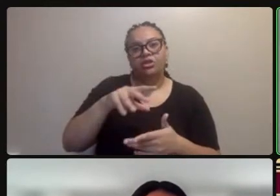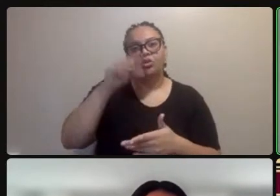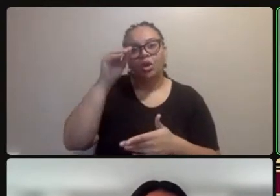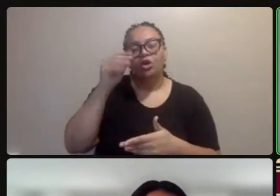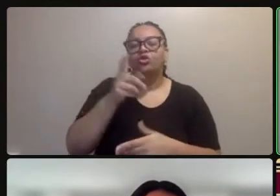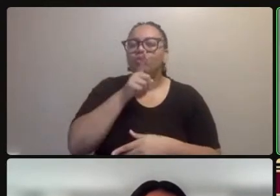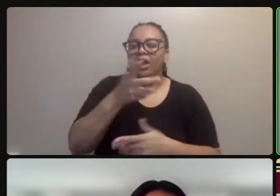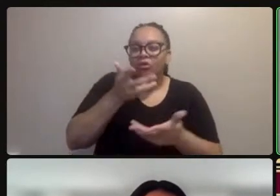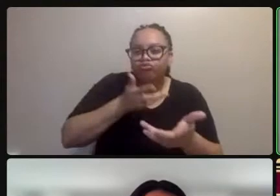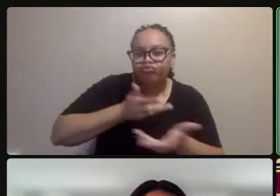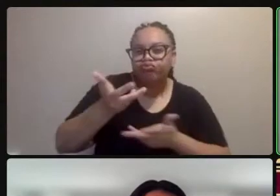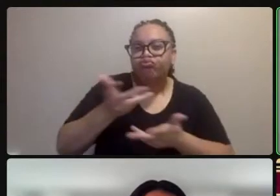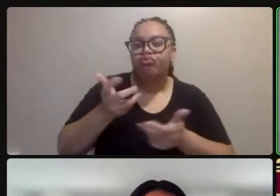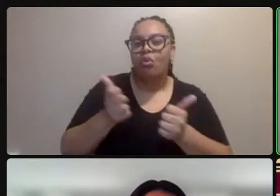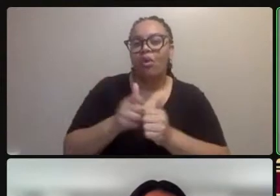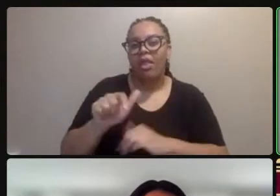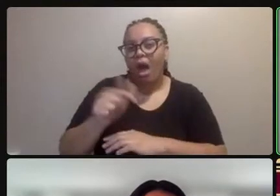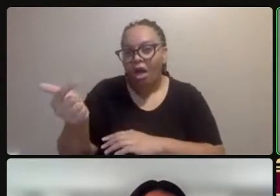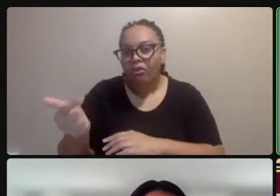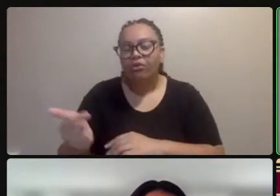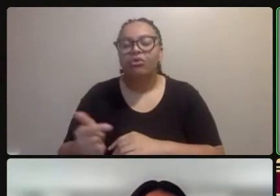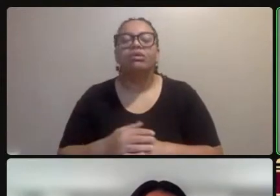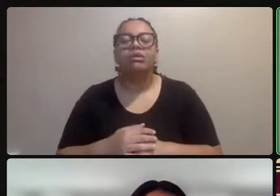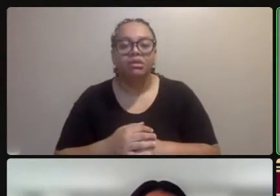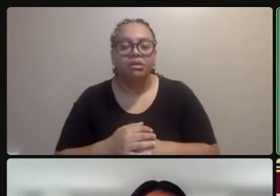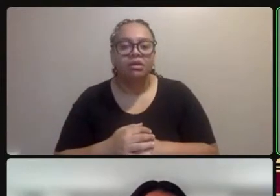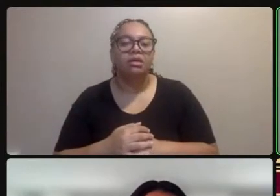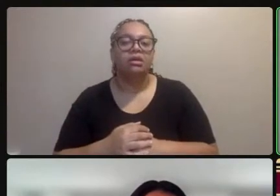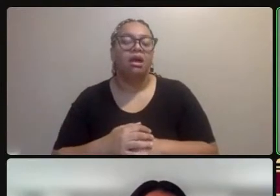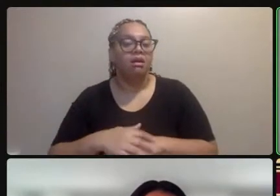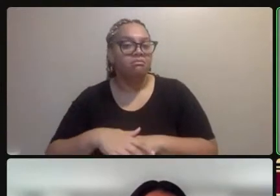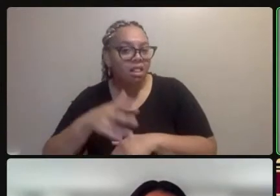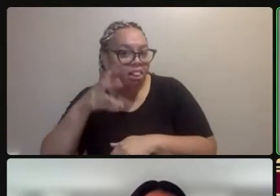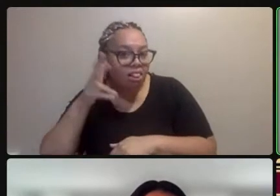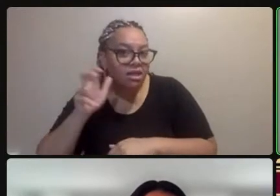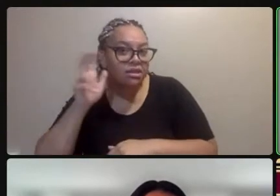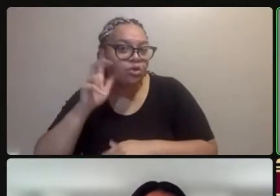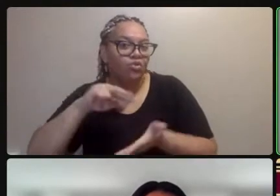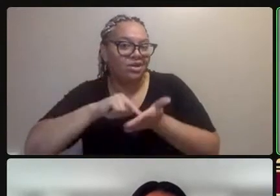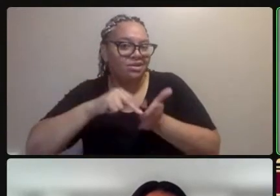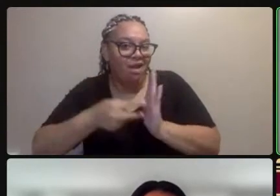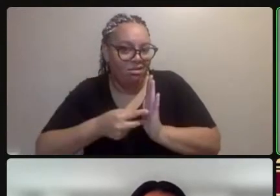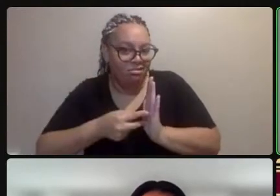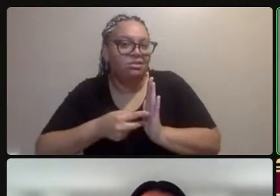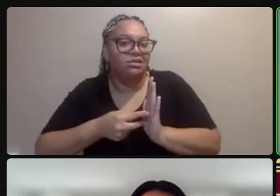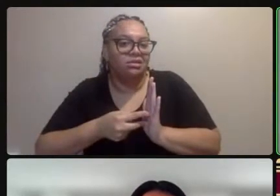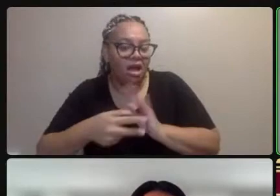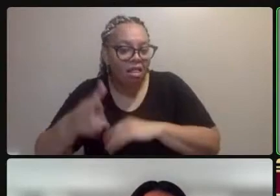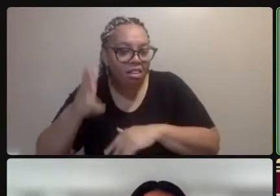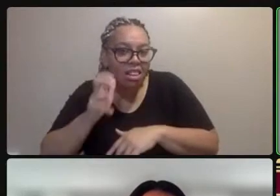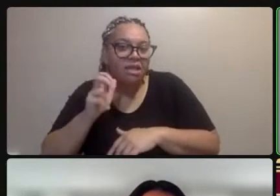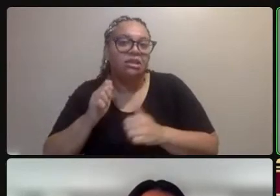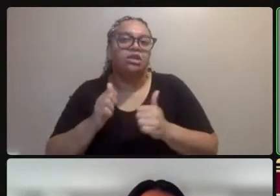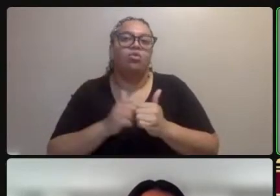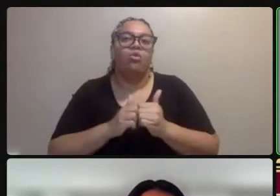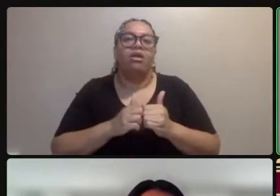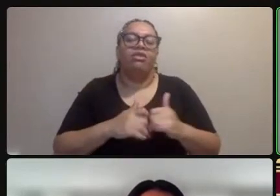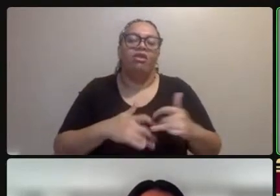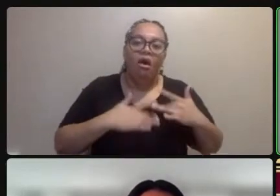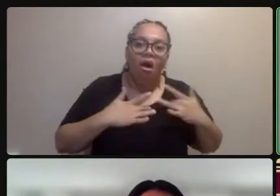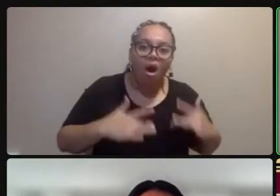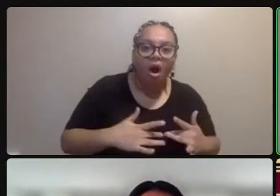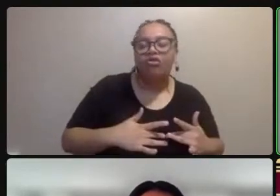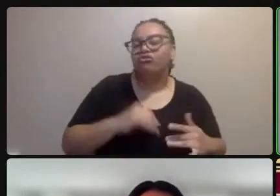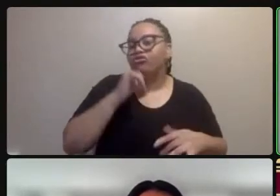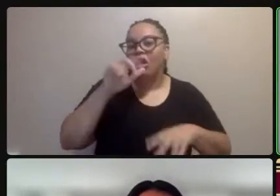SO AS AN ADULT LEARNING THAT I